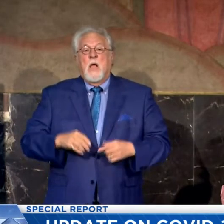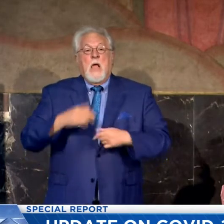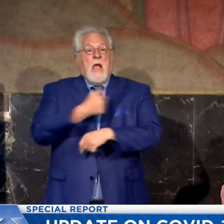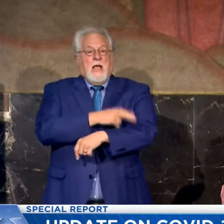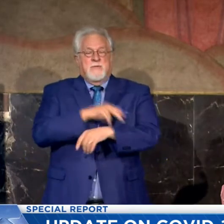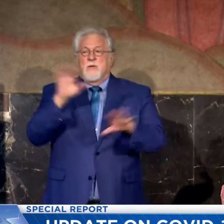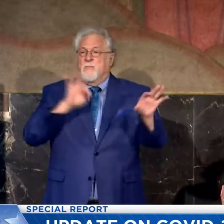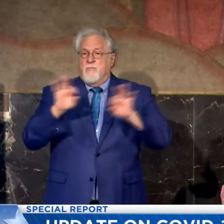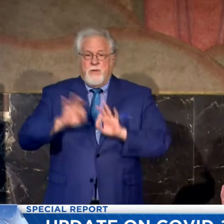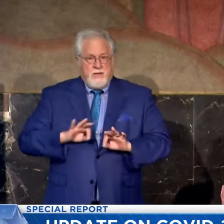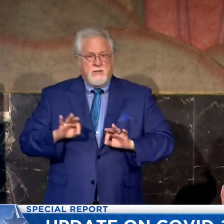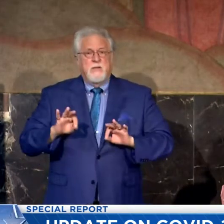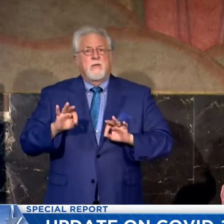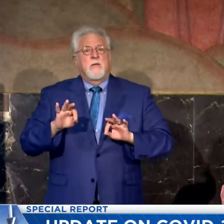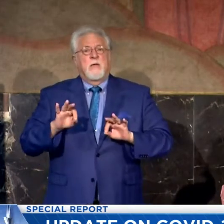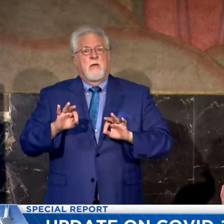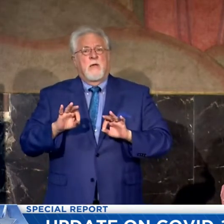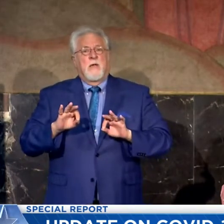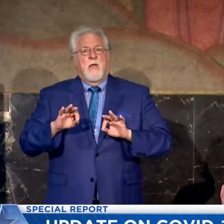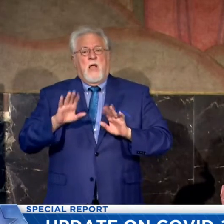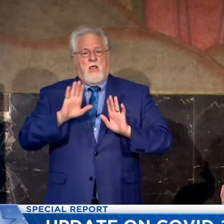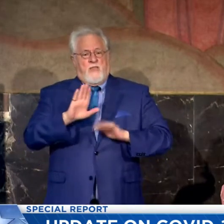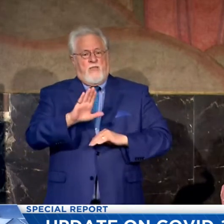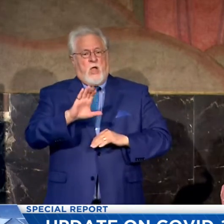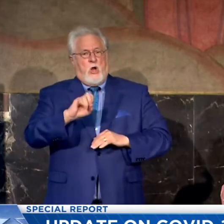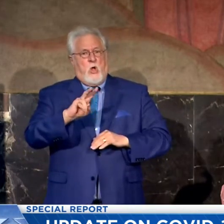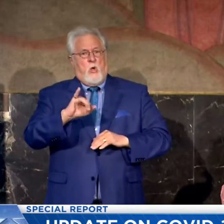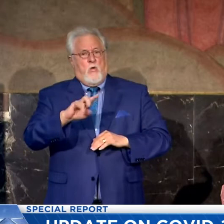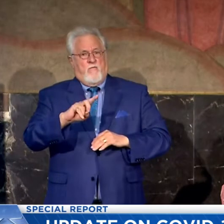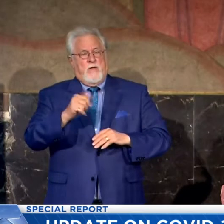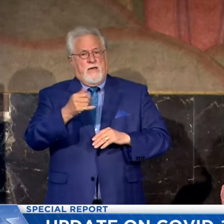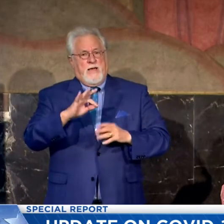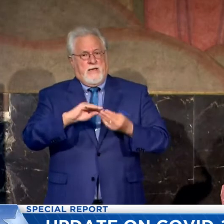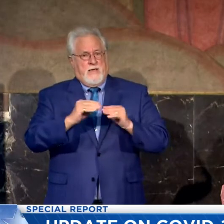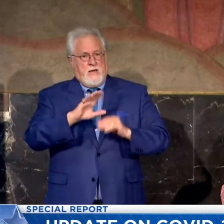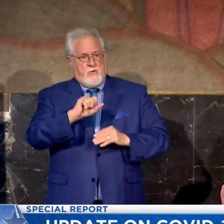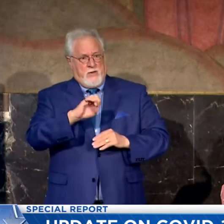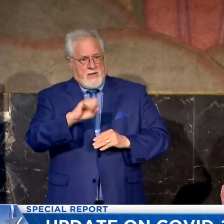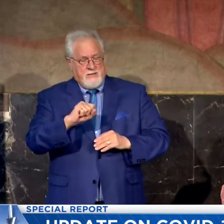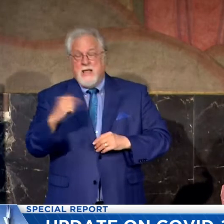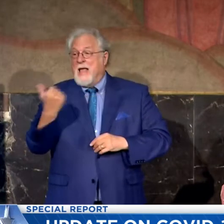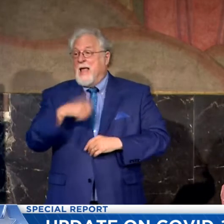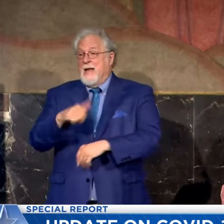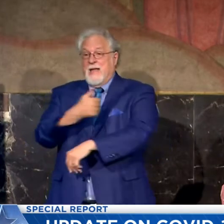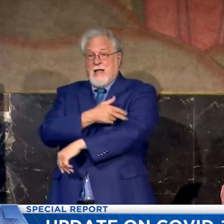THIS WILL BE DELIVERED TO 47 HOSPITALS. THOSE HOSPITALS ARE SELECTED